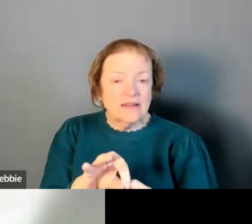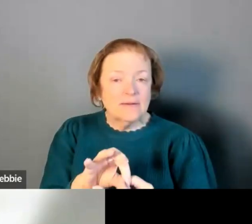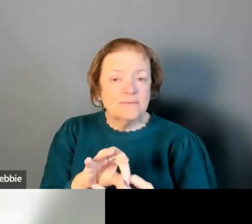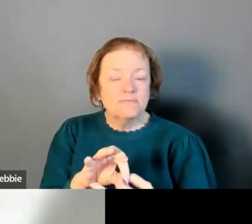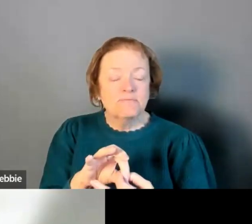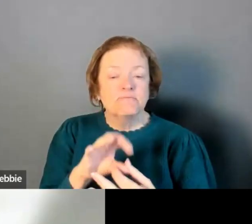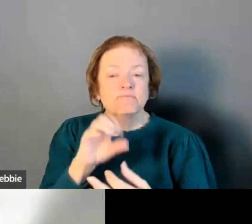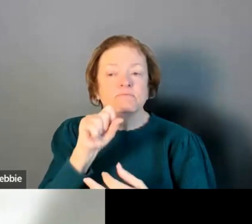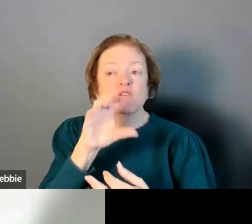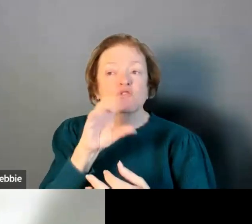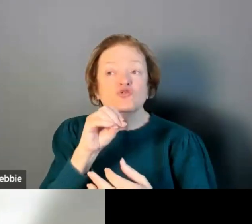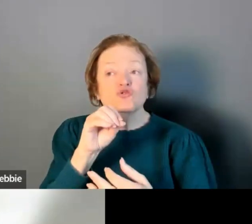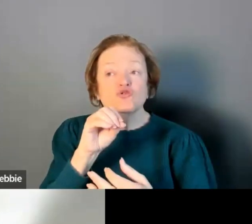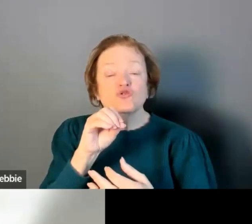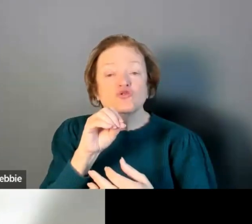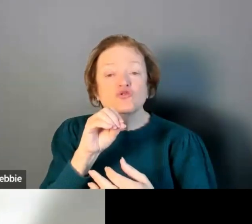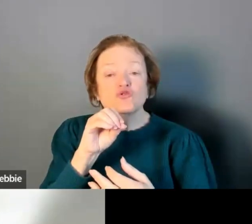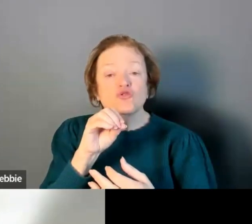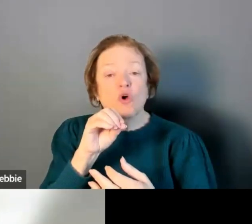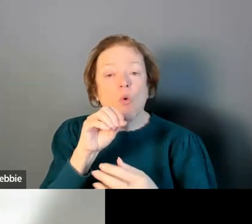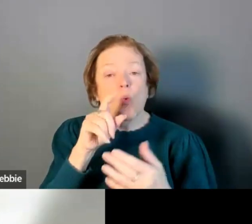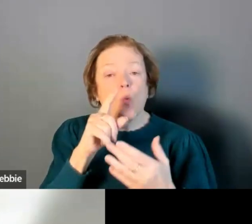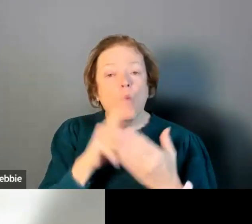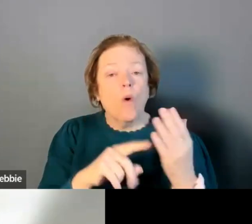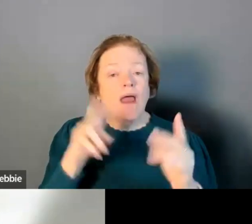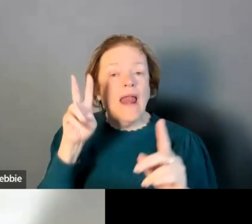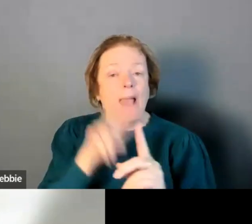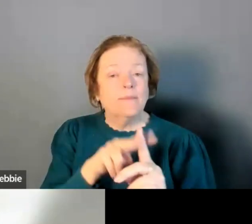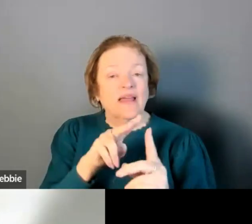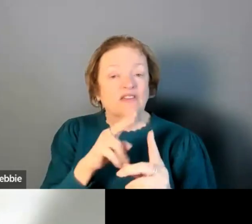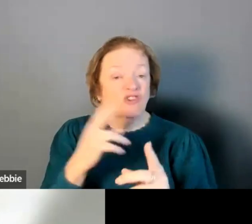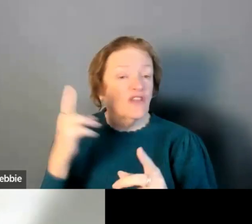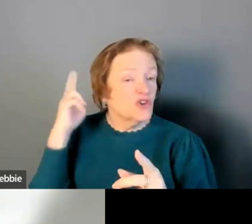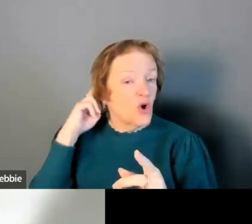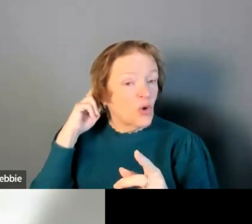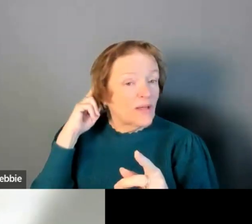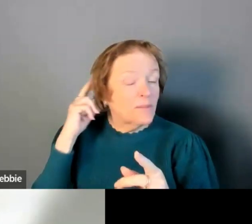is your student, and what amplification is your student using a cochlear implant? Are they having,